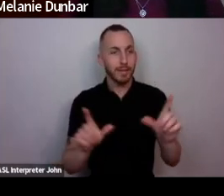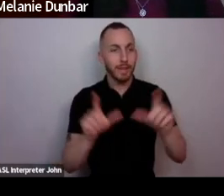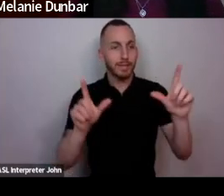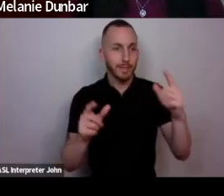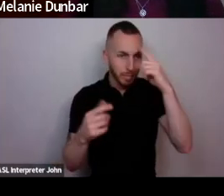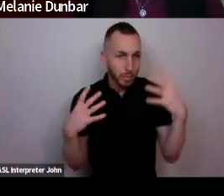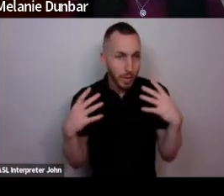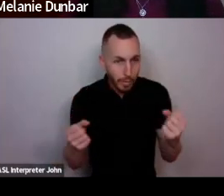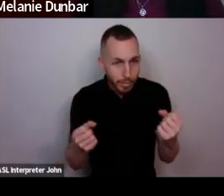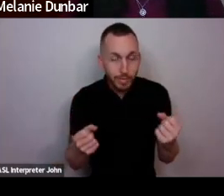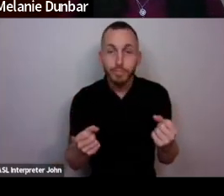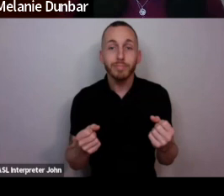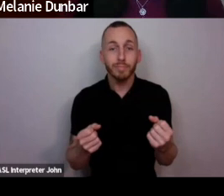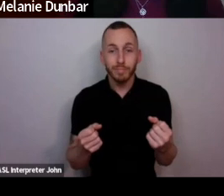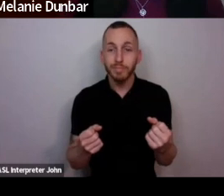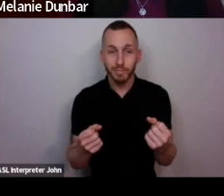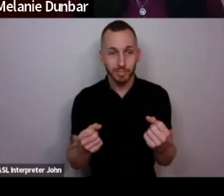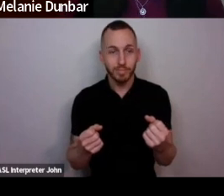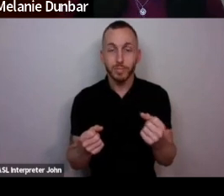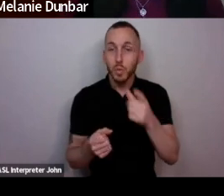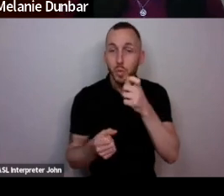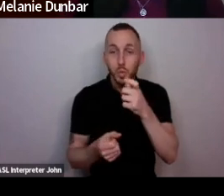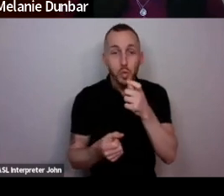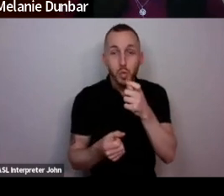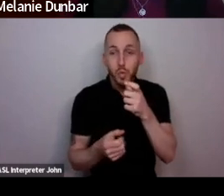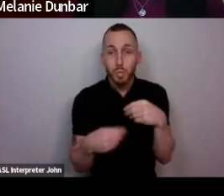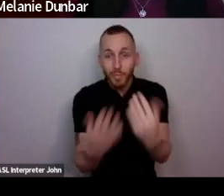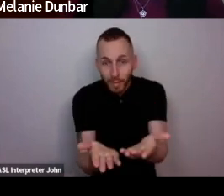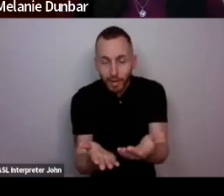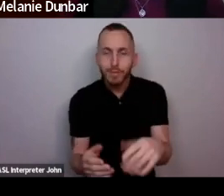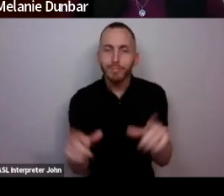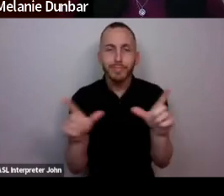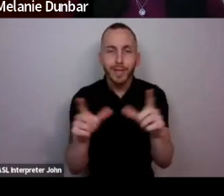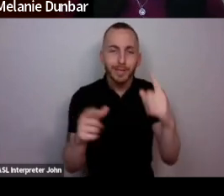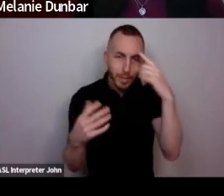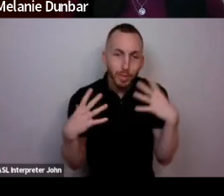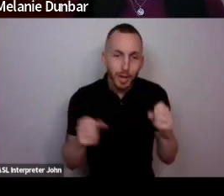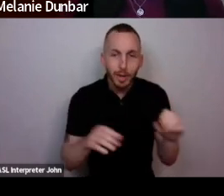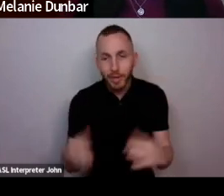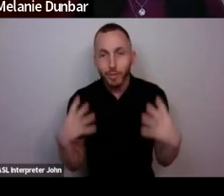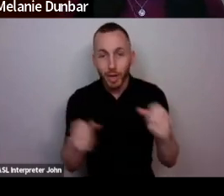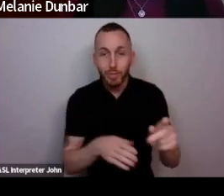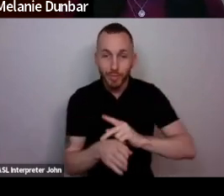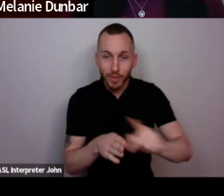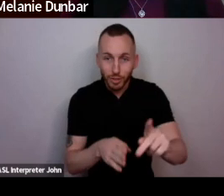guided by licensed mental or behavioral health professionals. It builds on concepts of resiliency